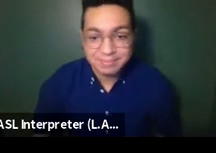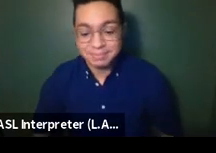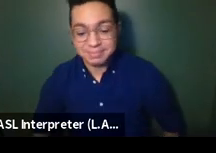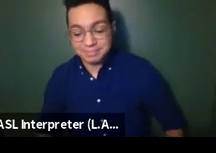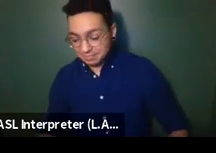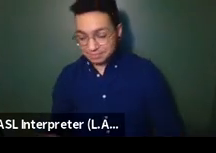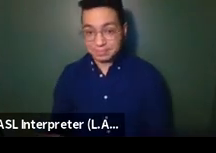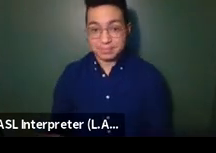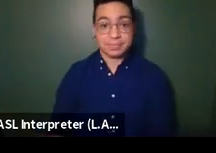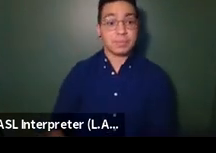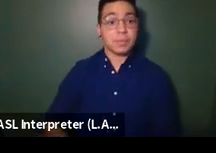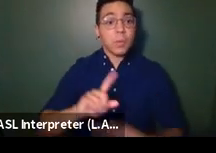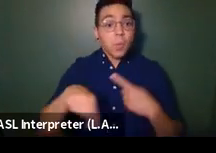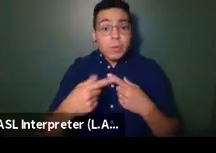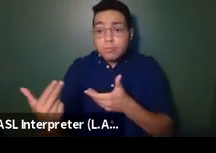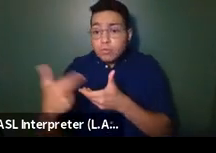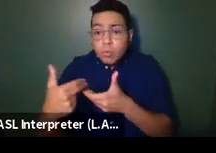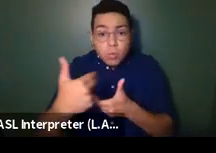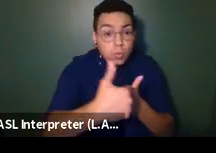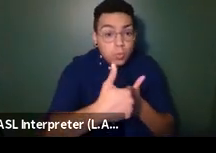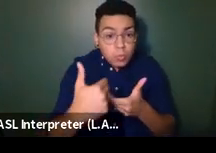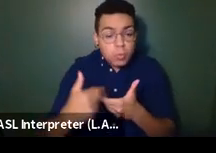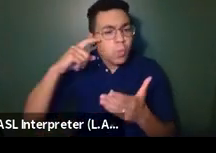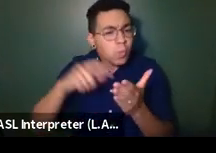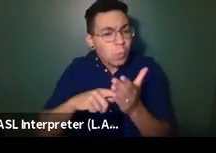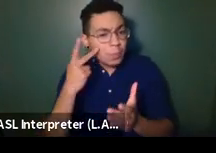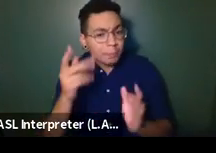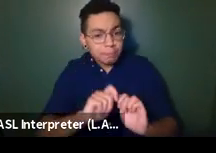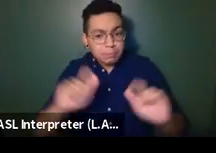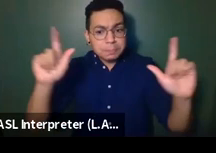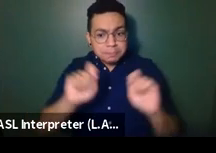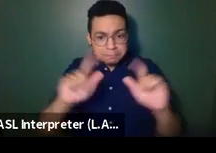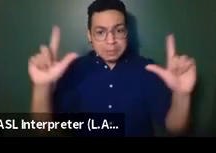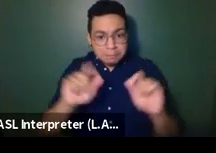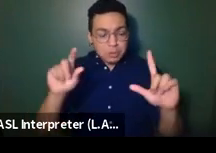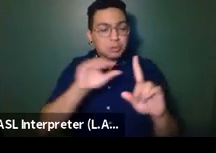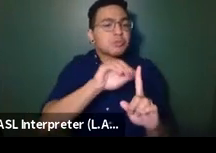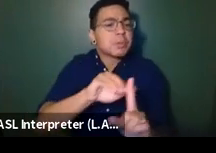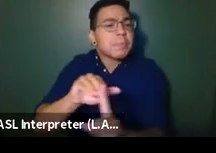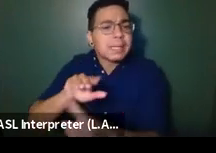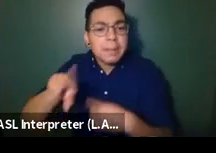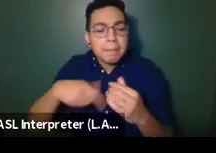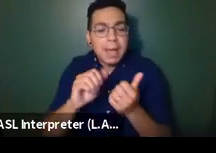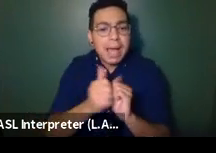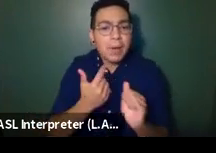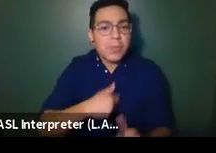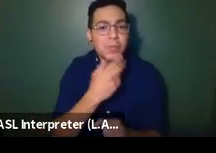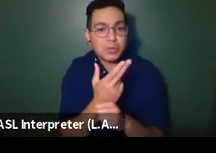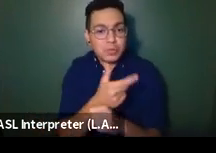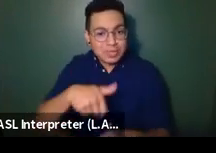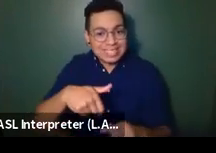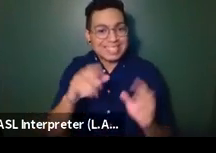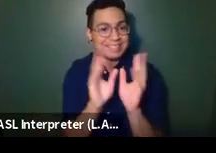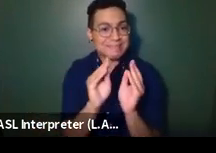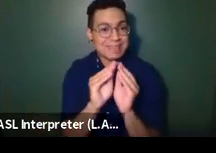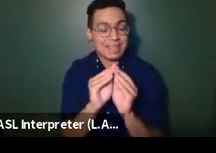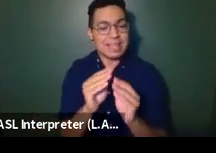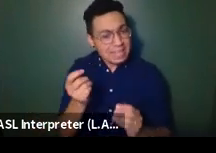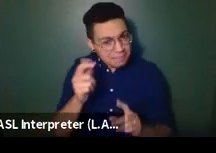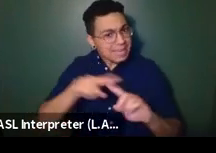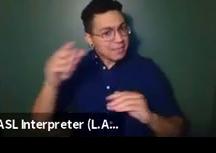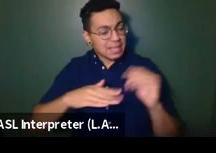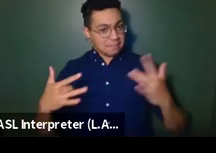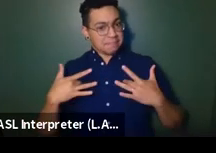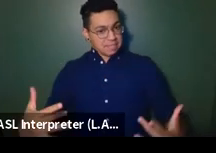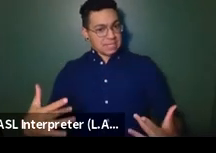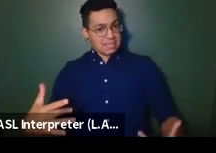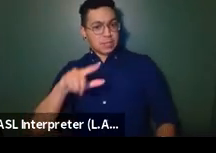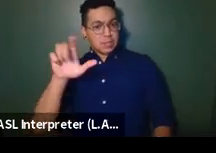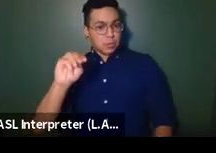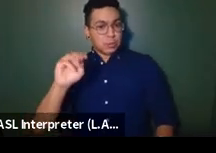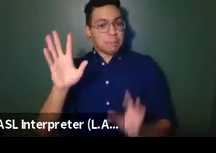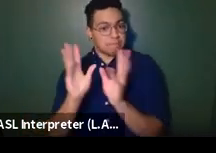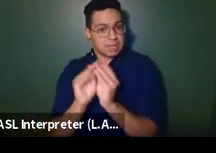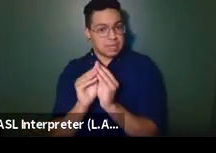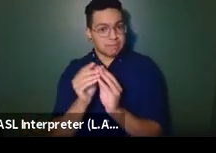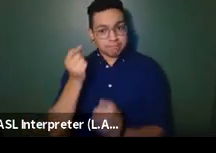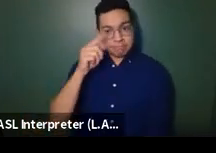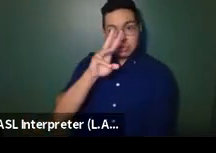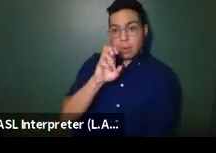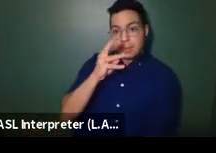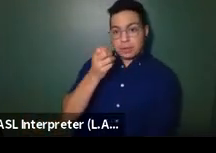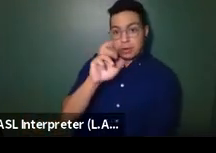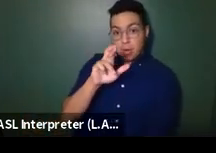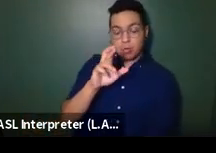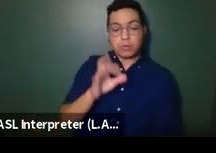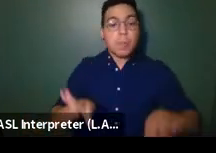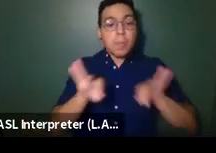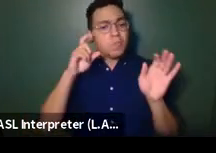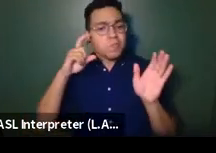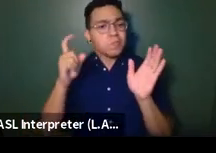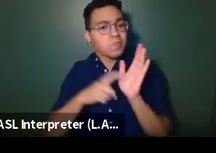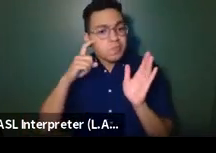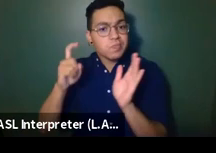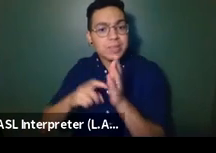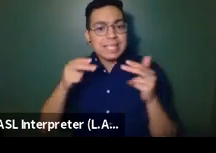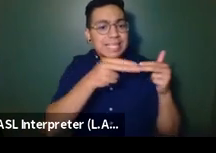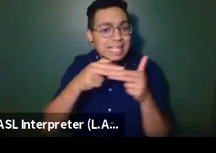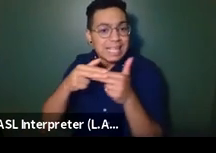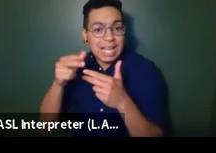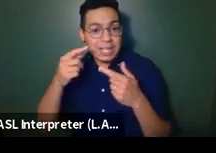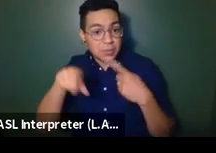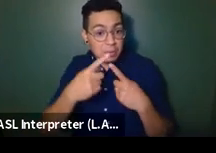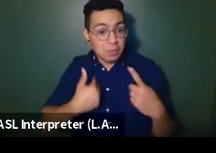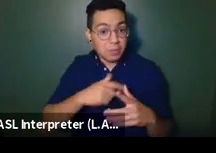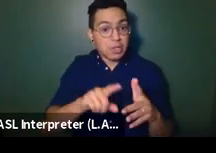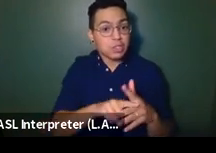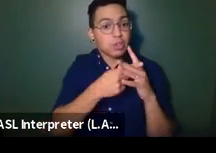ESD 112 --Kristina Wambold: As you come in, you will notice some reminders of how we're going to interact in this webinars setting which is different than a normal zoom meeting. So we want to make sure that you're looking at the slides as we get started. Again, welcome, welcome. We're so excited.